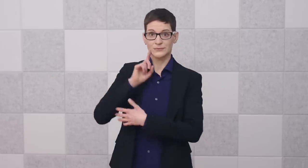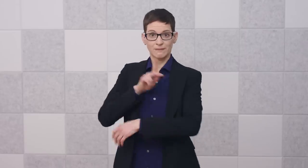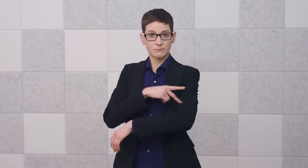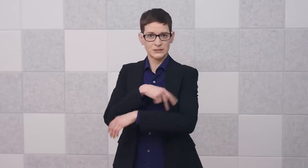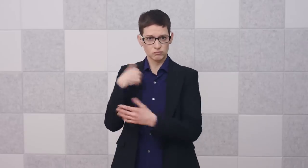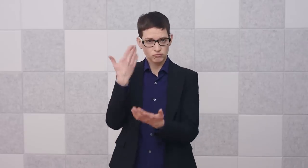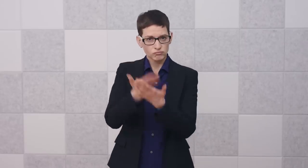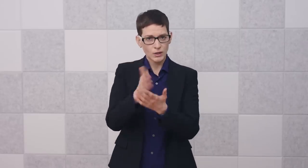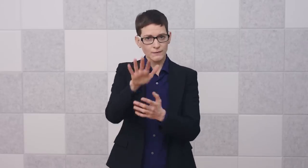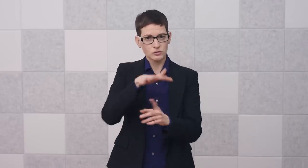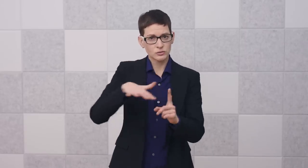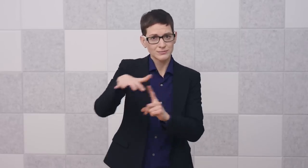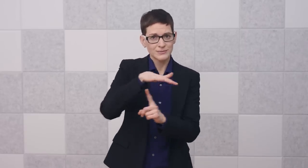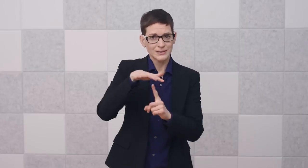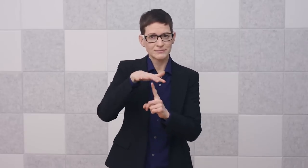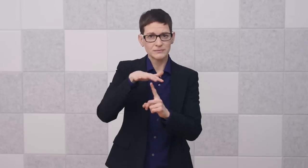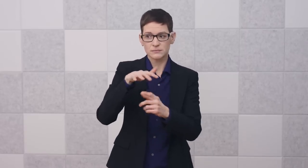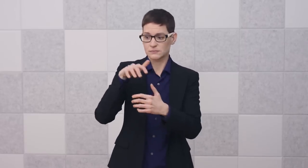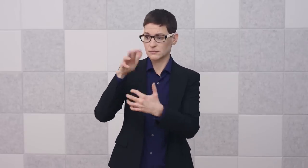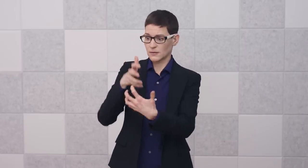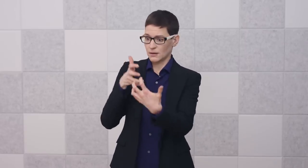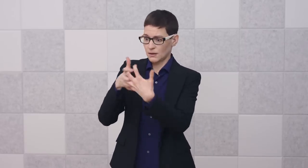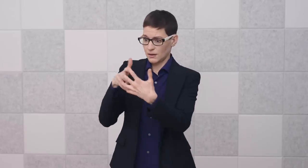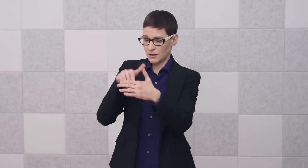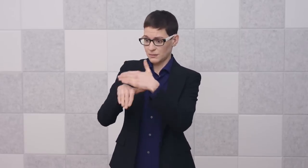If a Deaf patient arrives in your setting and accommodations have not been arranged